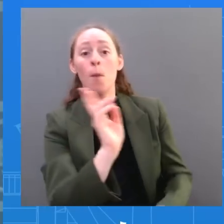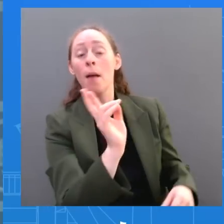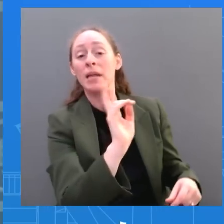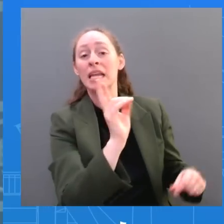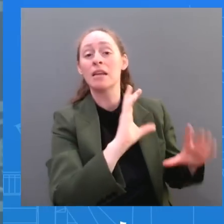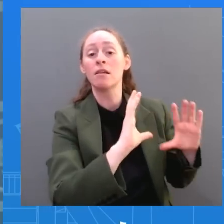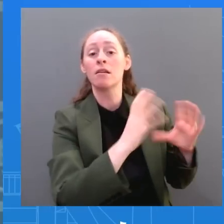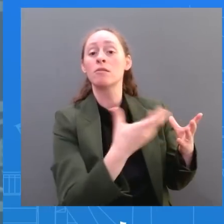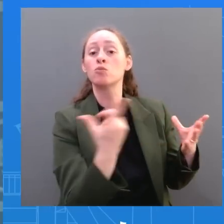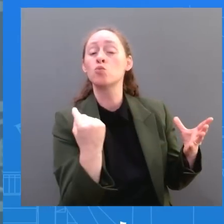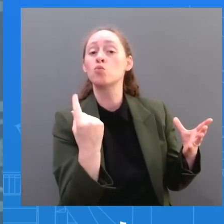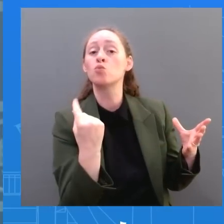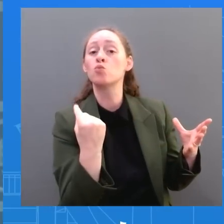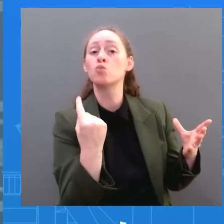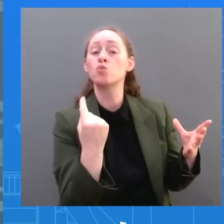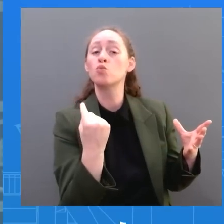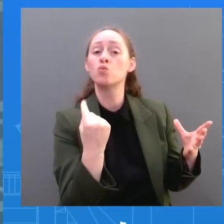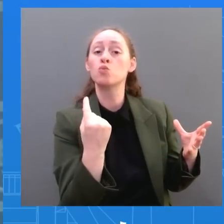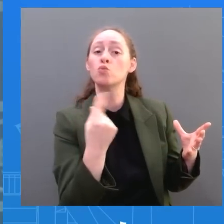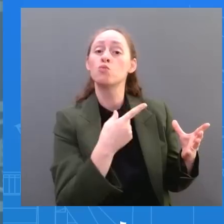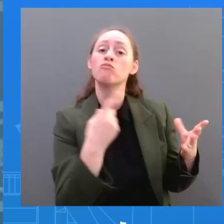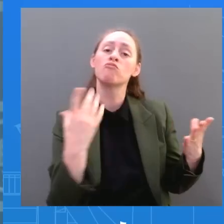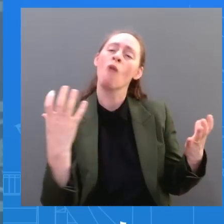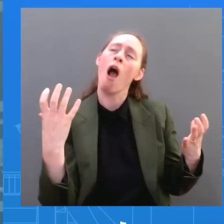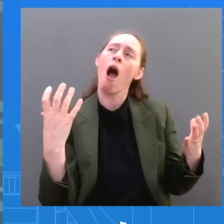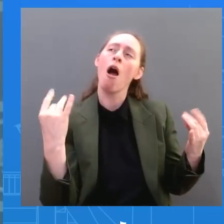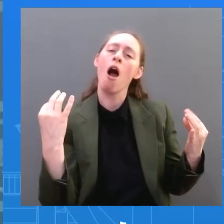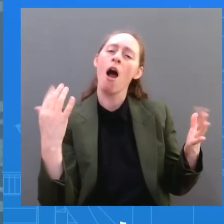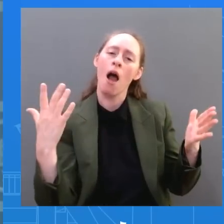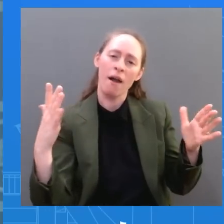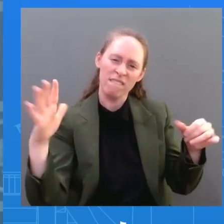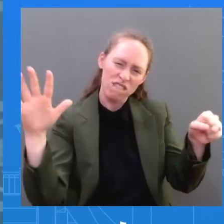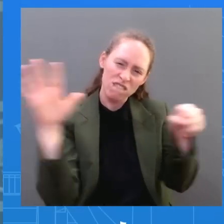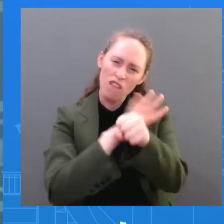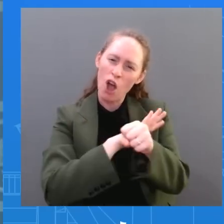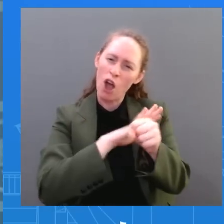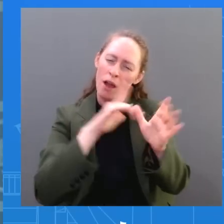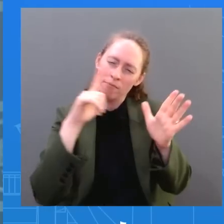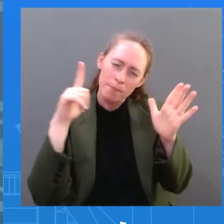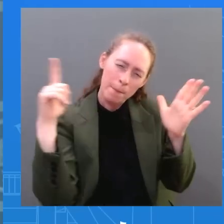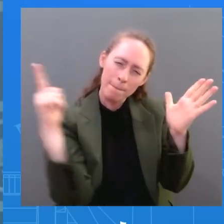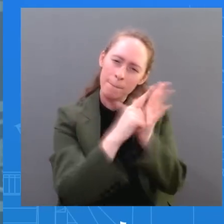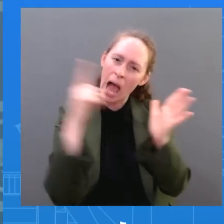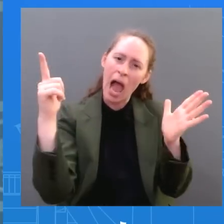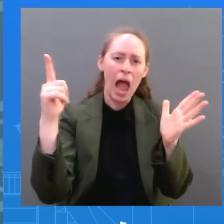And so, because of that, the President has been very forceful in saying that we have to take action.